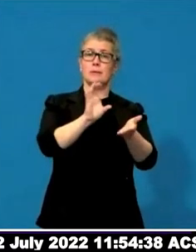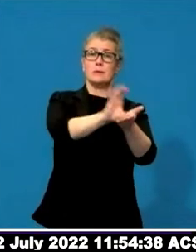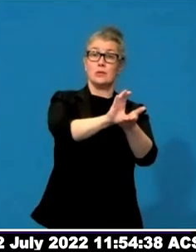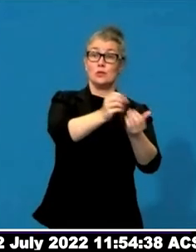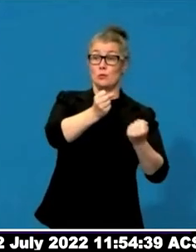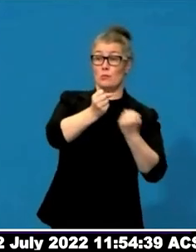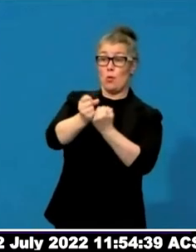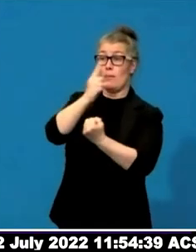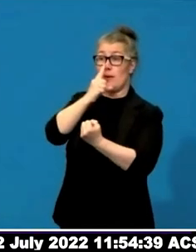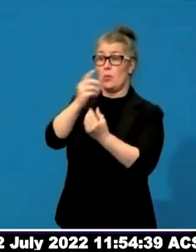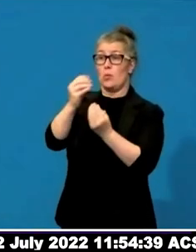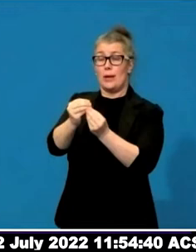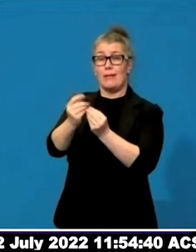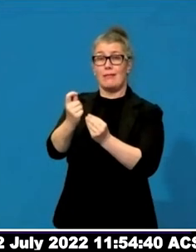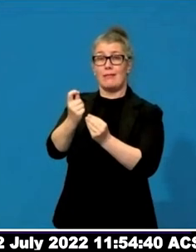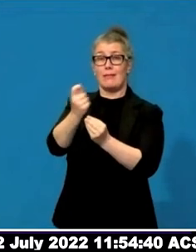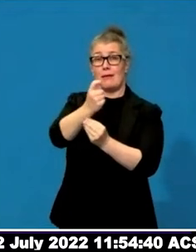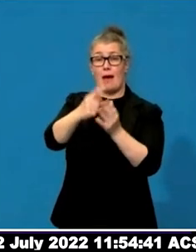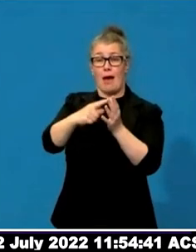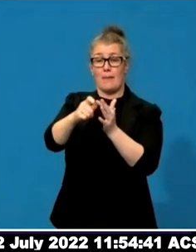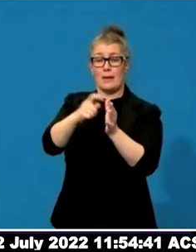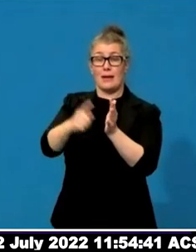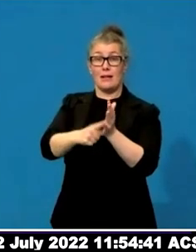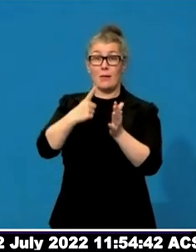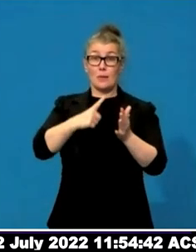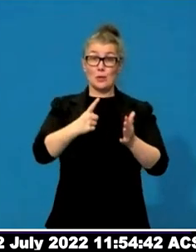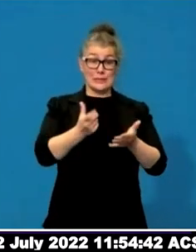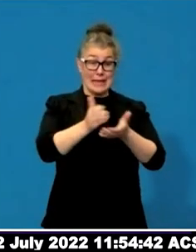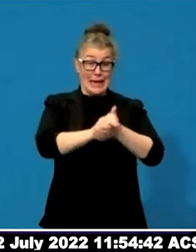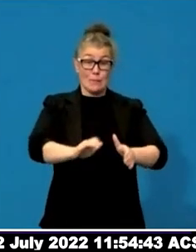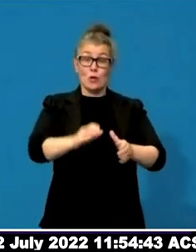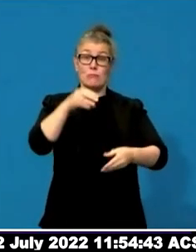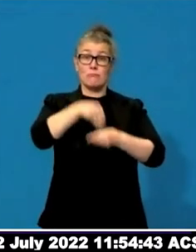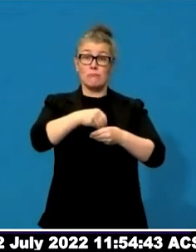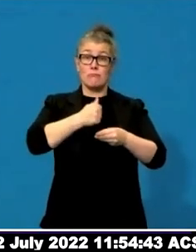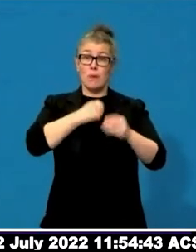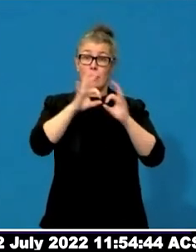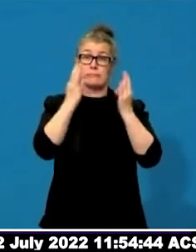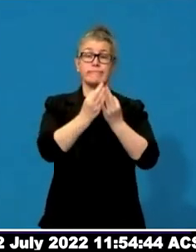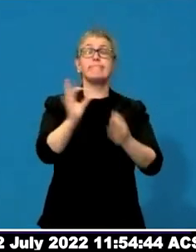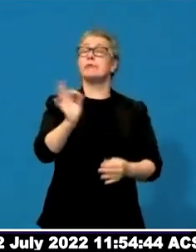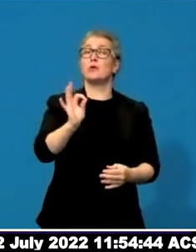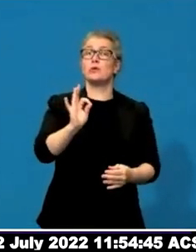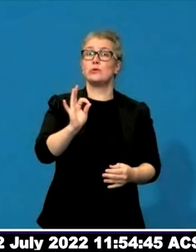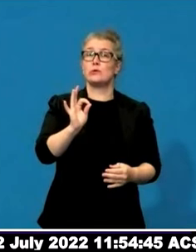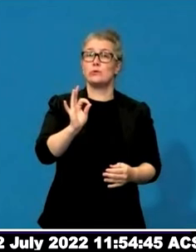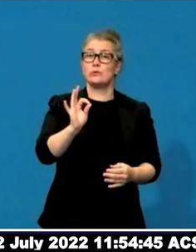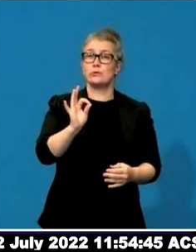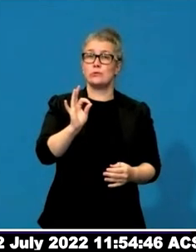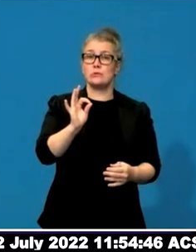We don't have in-house expertise. We just kind of, you know, do the best we can.